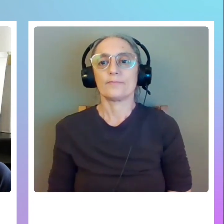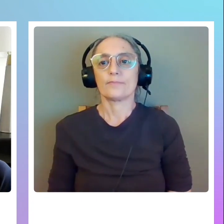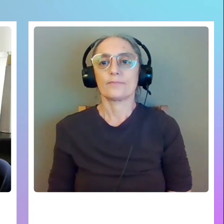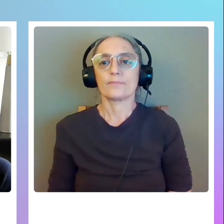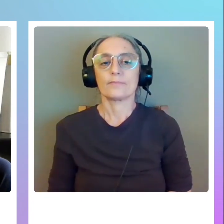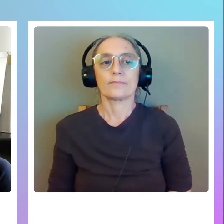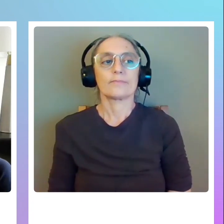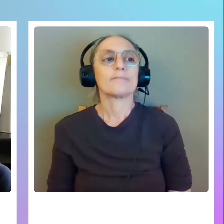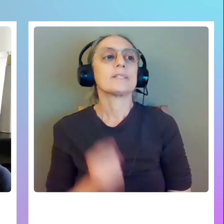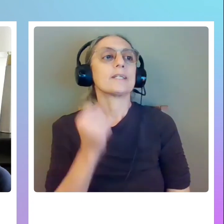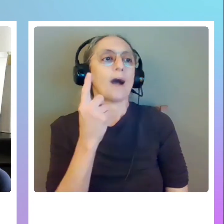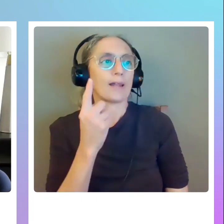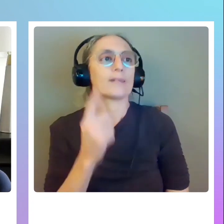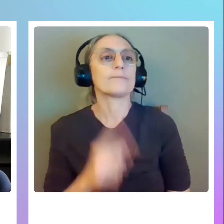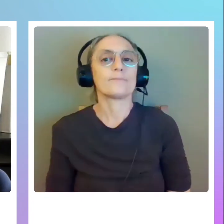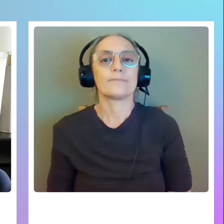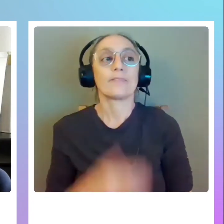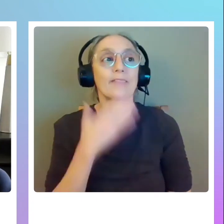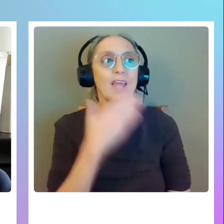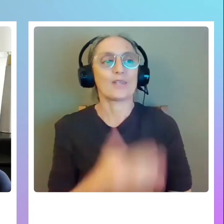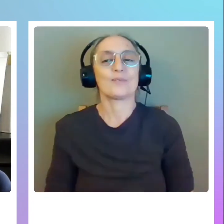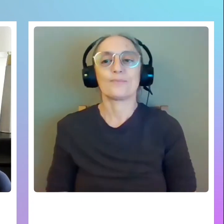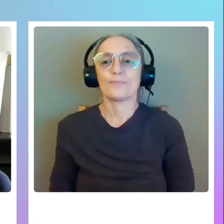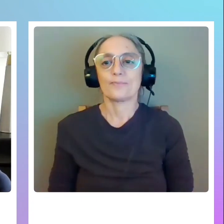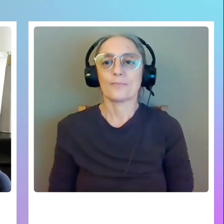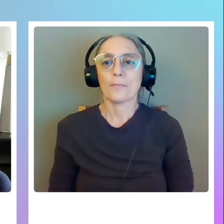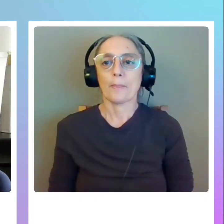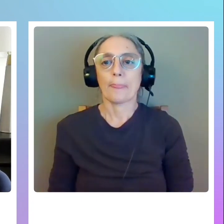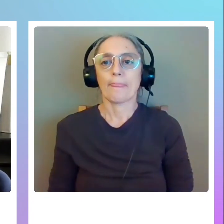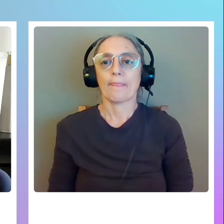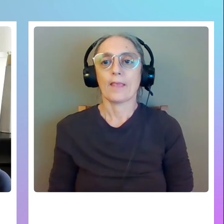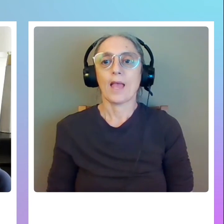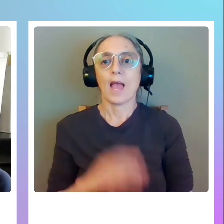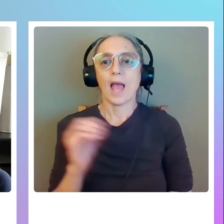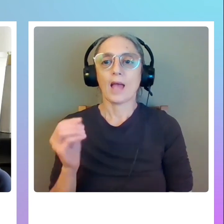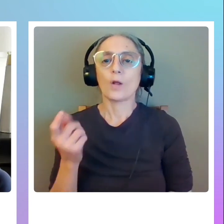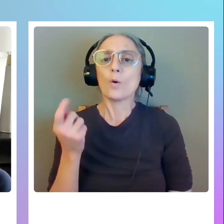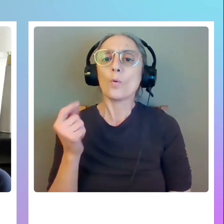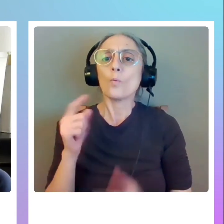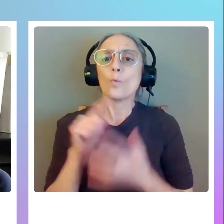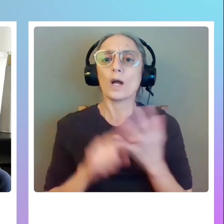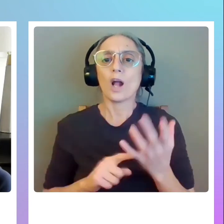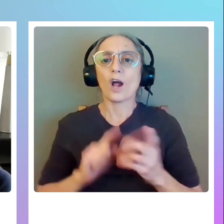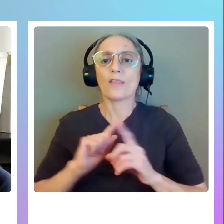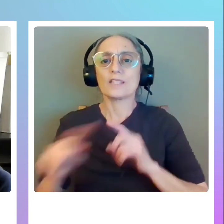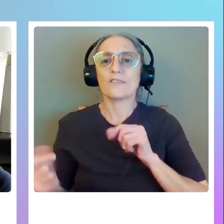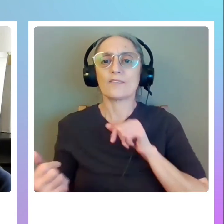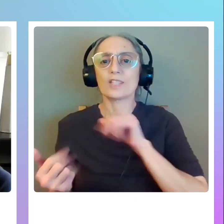Got it hank you. And what are the different strategies you recommend